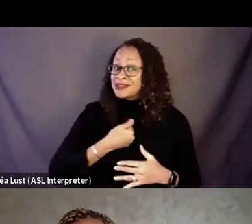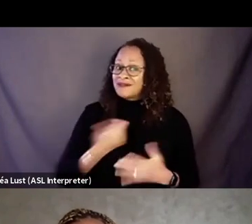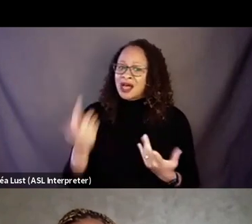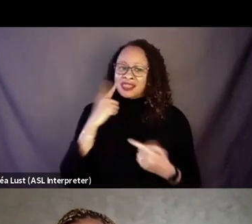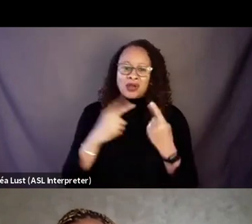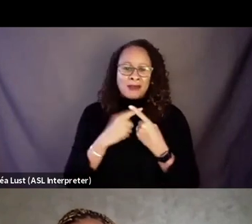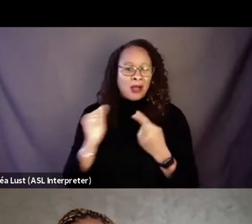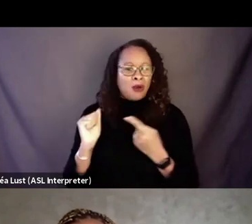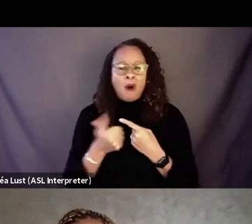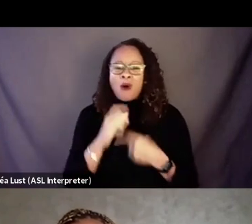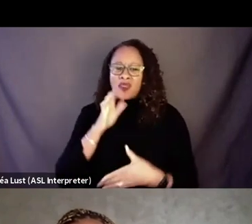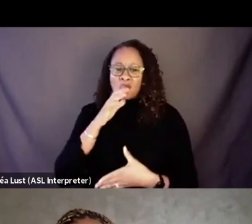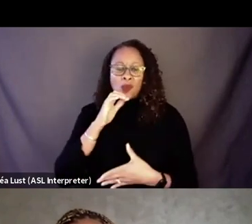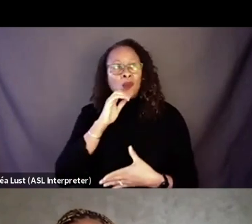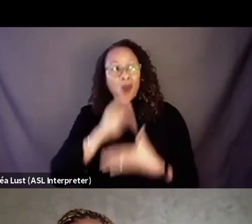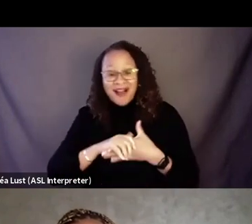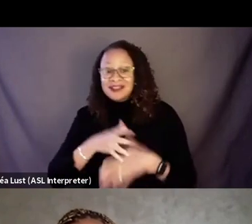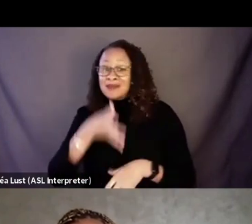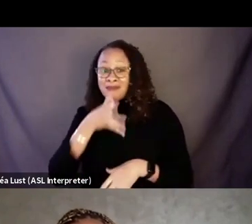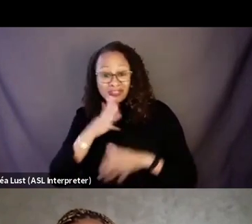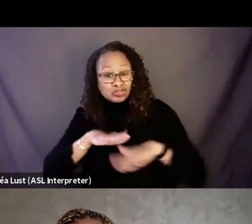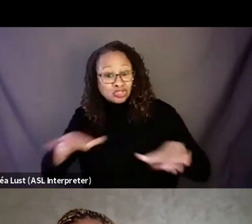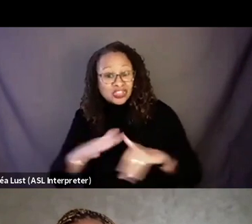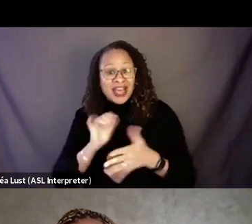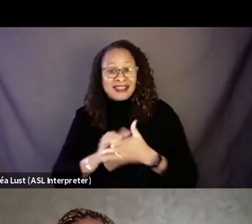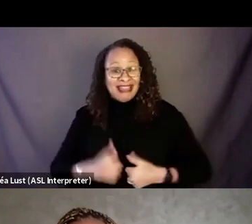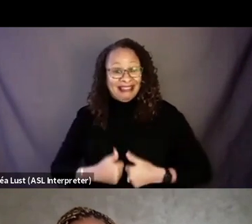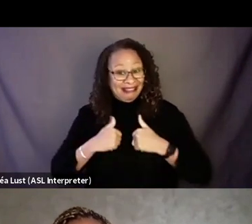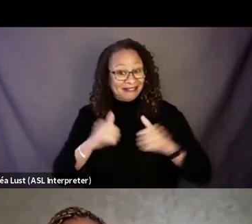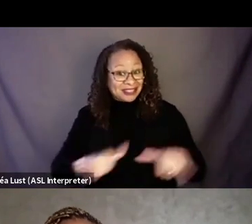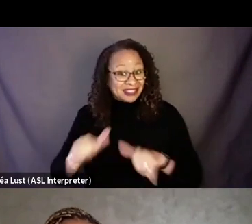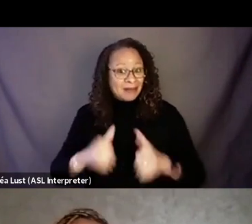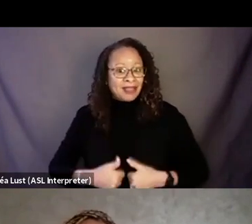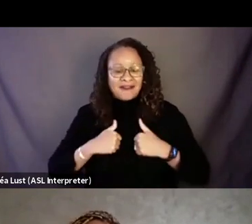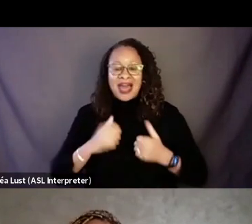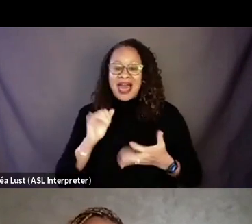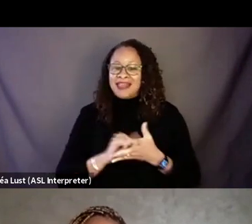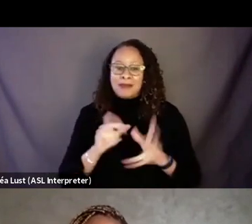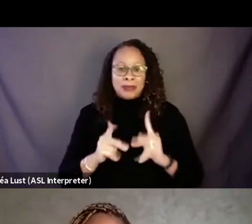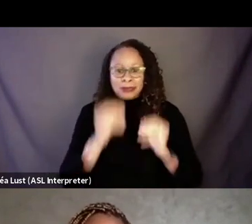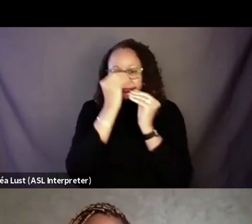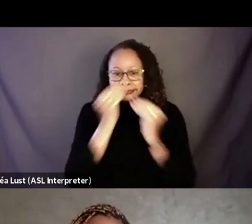all the wives, all the mothers, all the children that live this life that no one seems to care about no one seems to know about